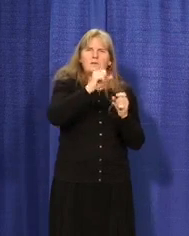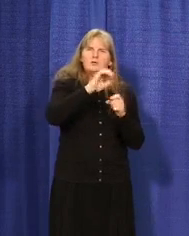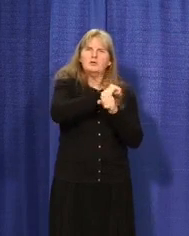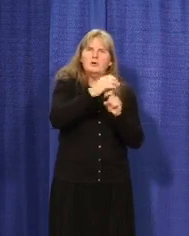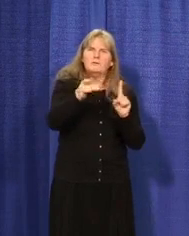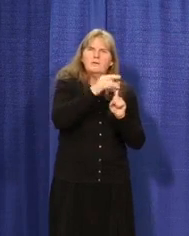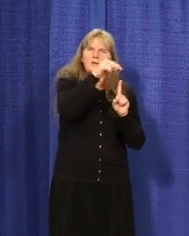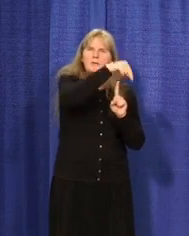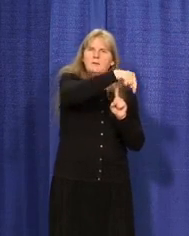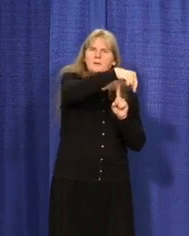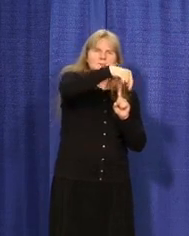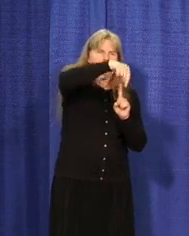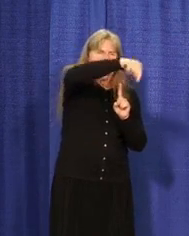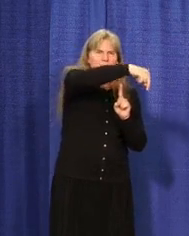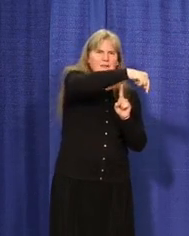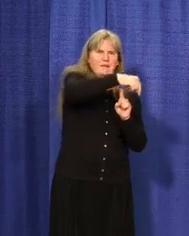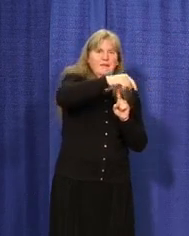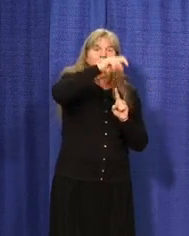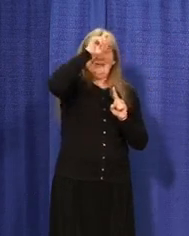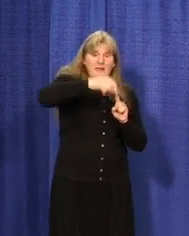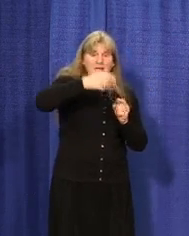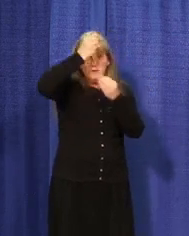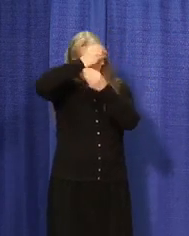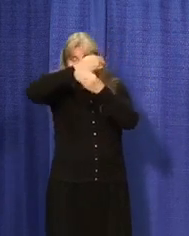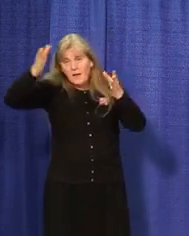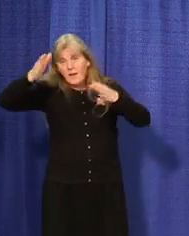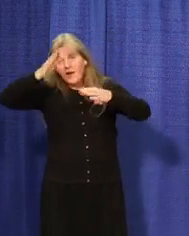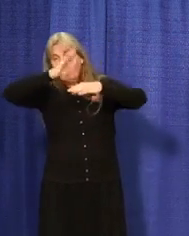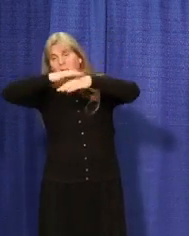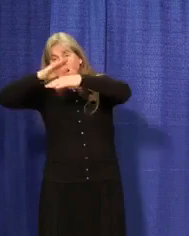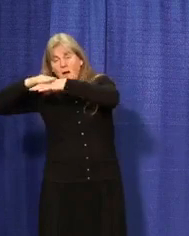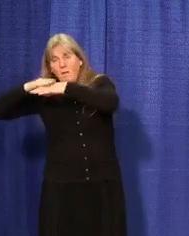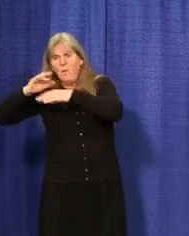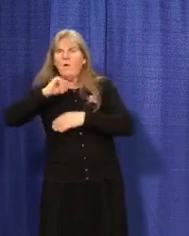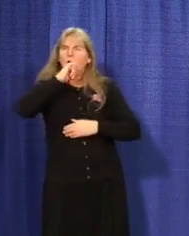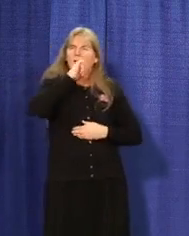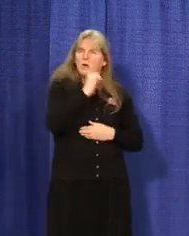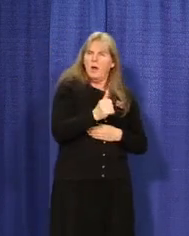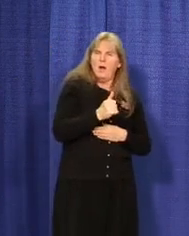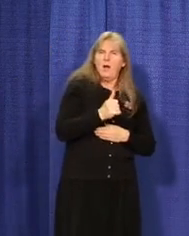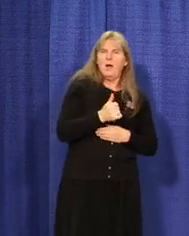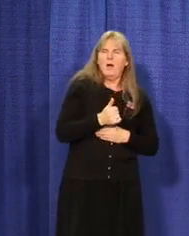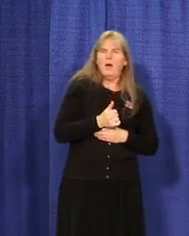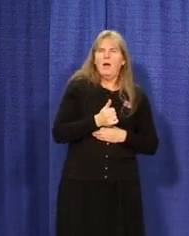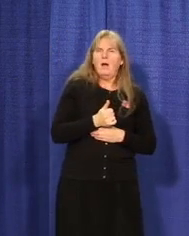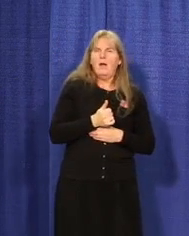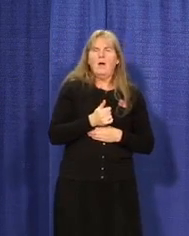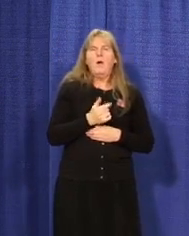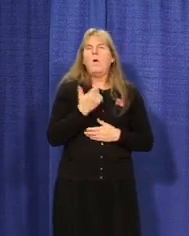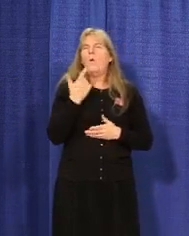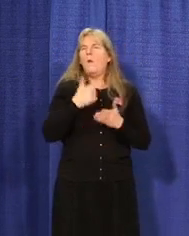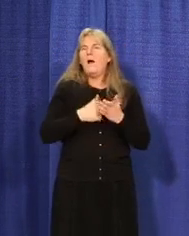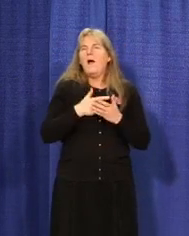inform what we need to tell the public because what we need to tell the public is, what is the risk?